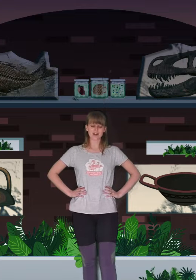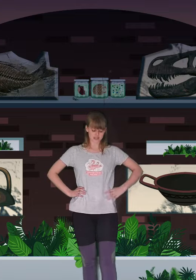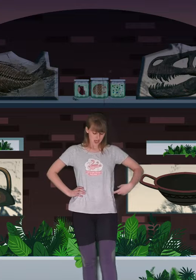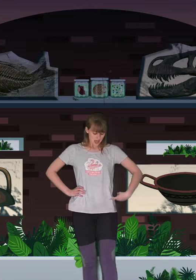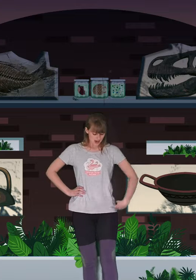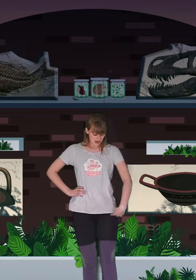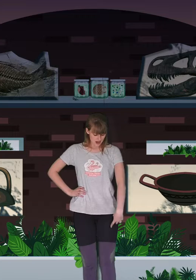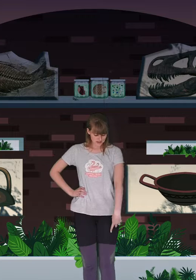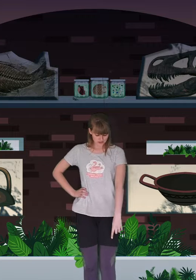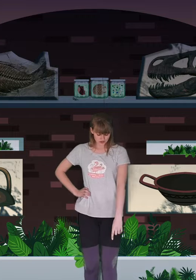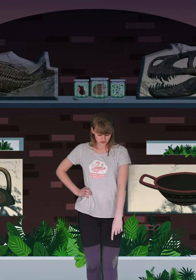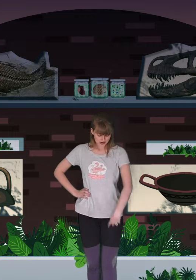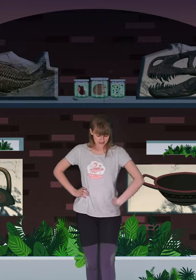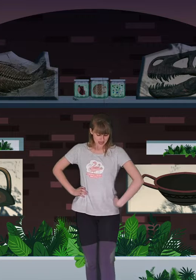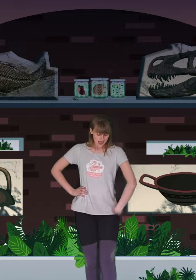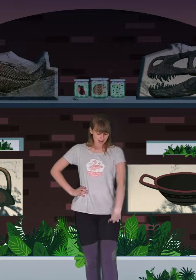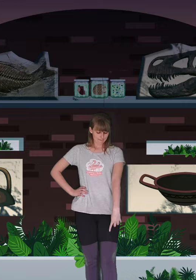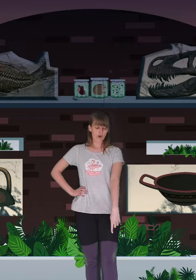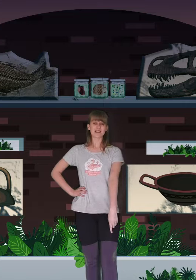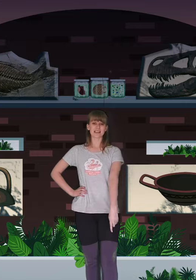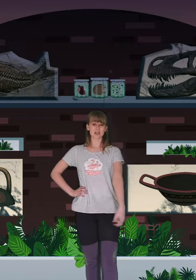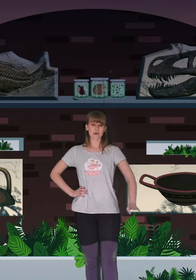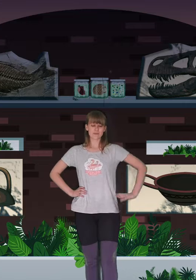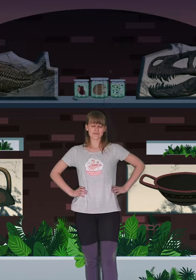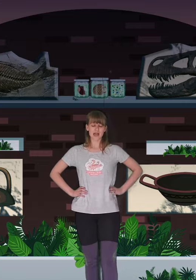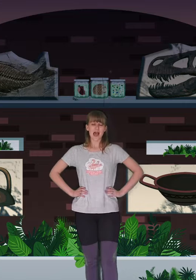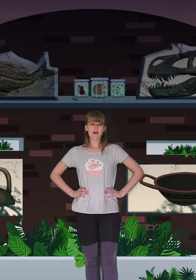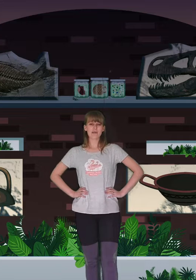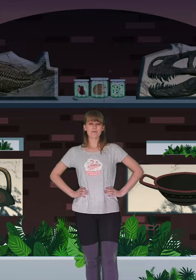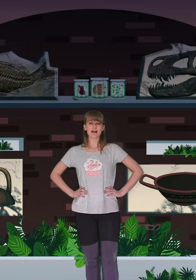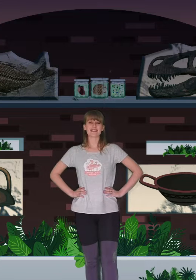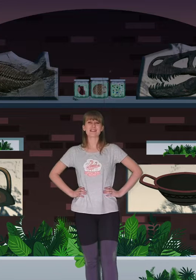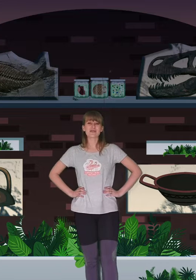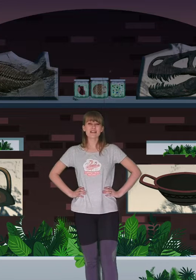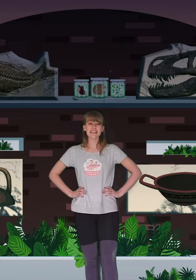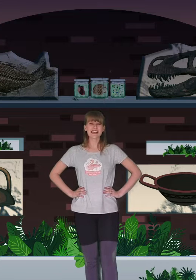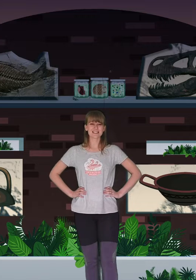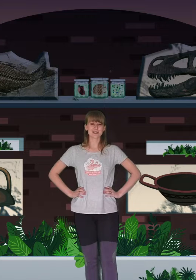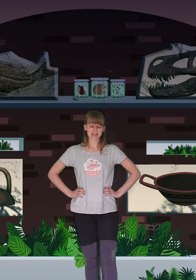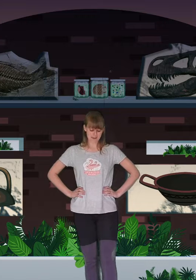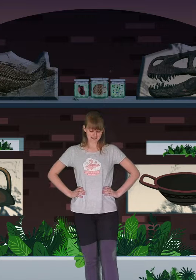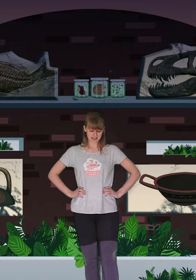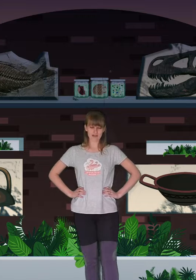nice and straight, and point that toe and we can practice three little taps together